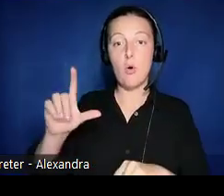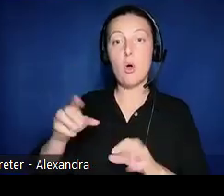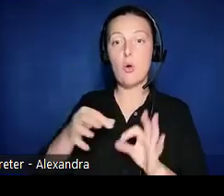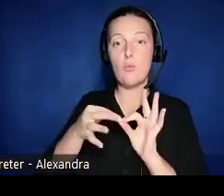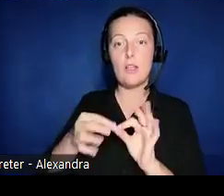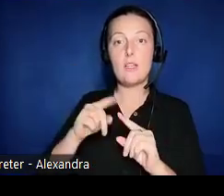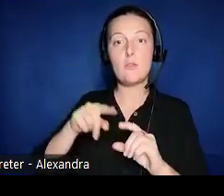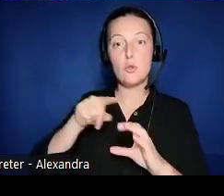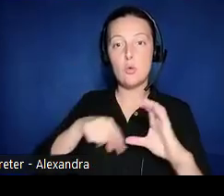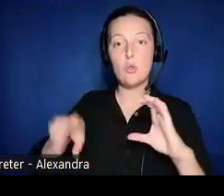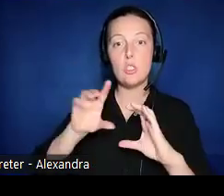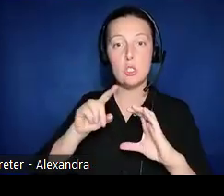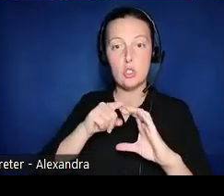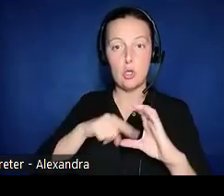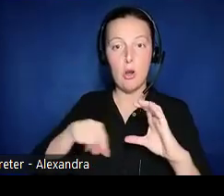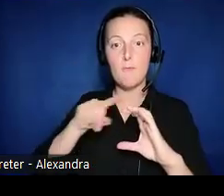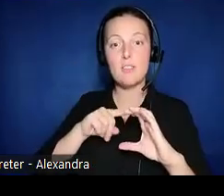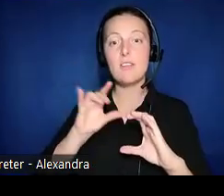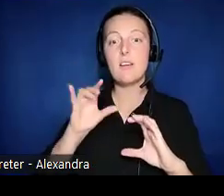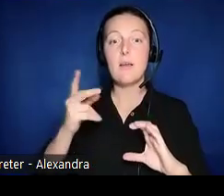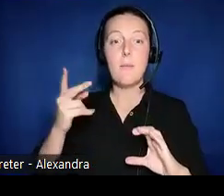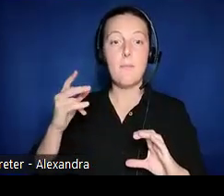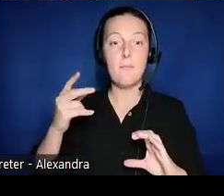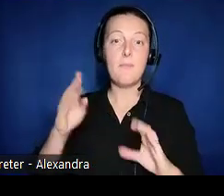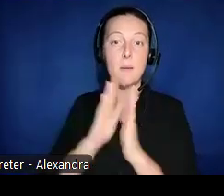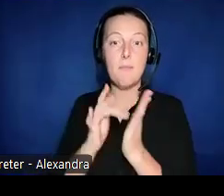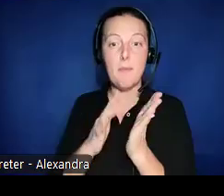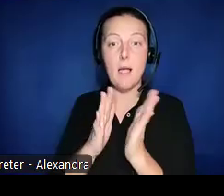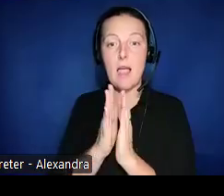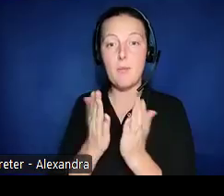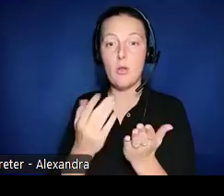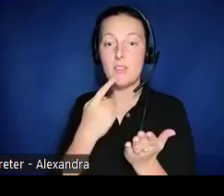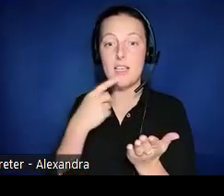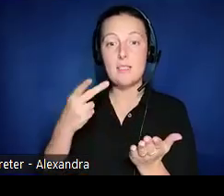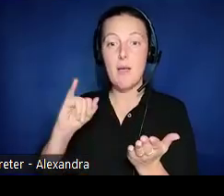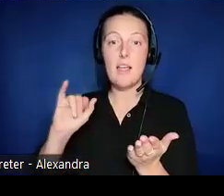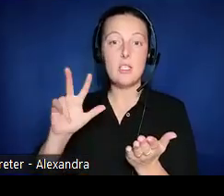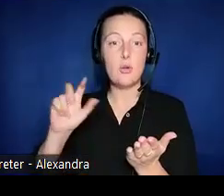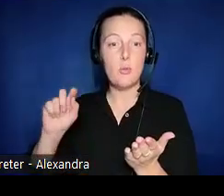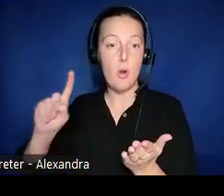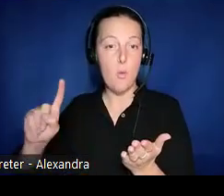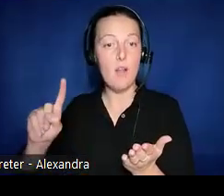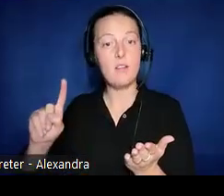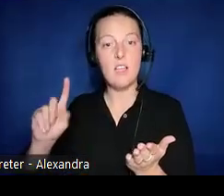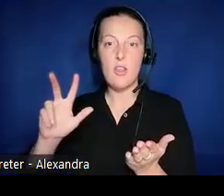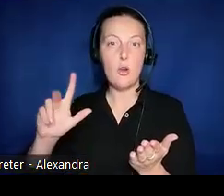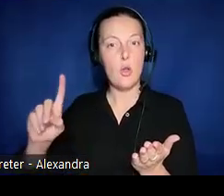about 33.1. It estimates uh 31 ft halfway around the circle. Um so this is like a similar amount of